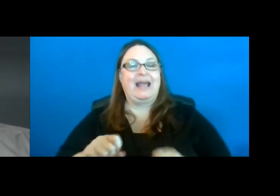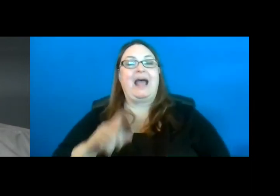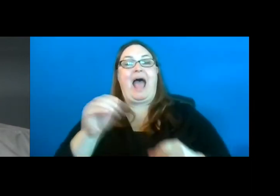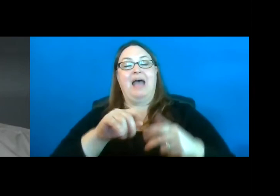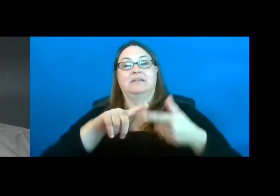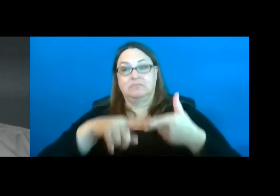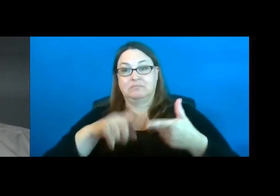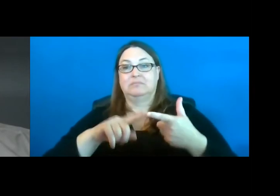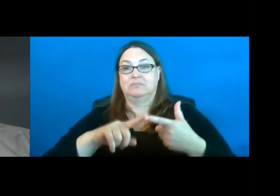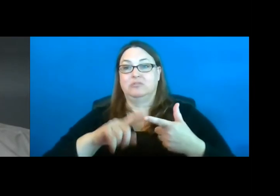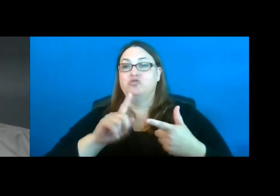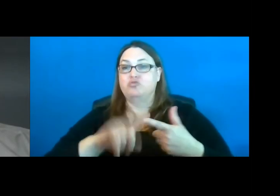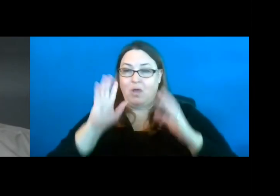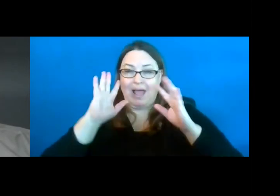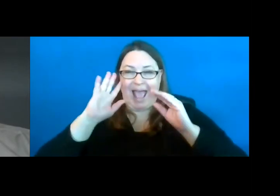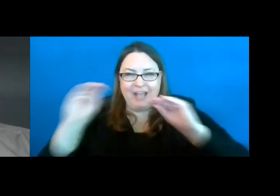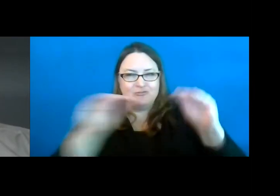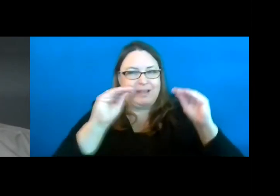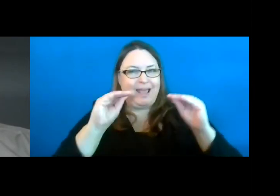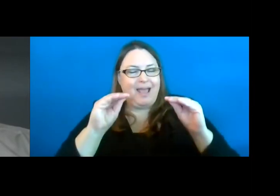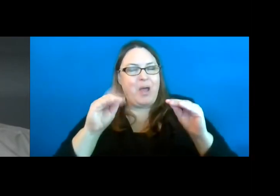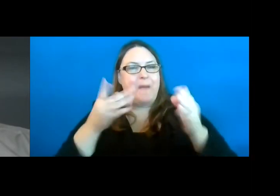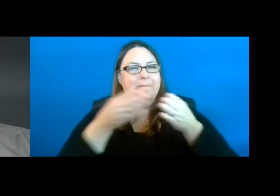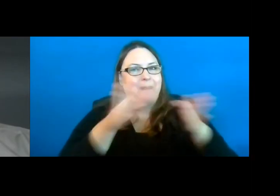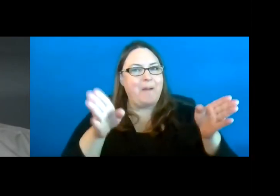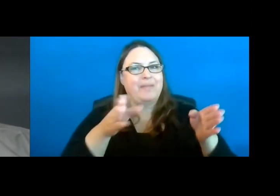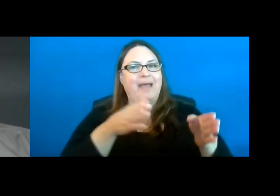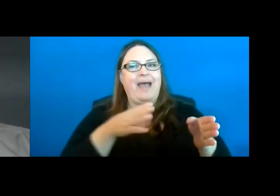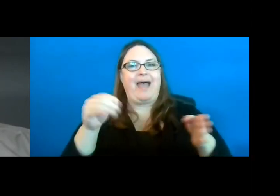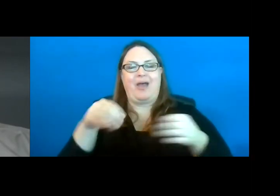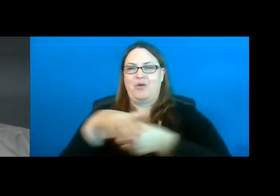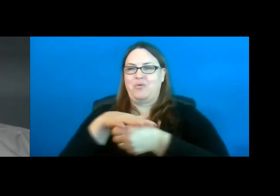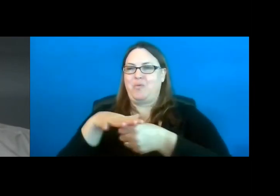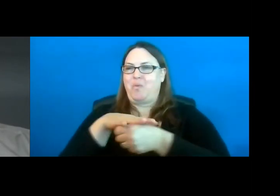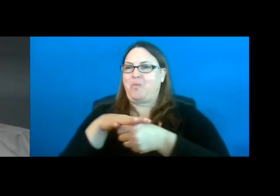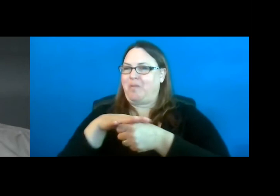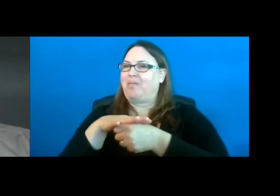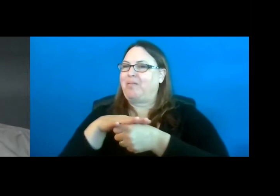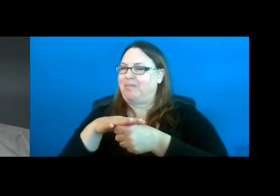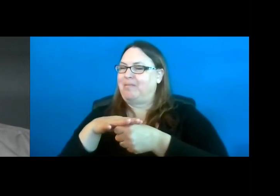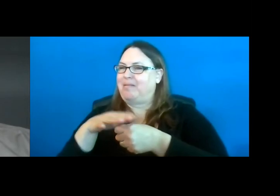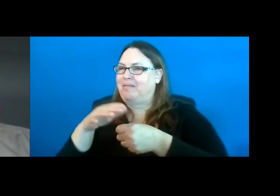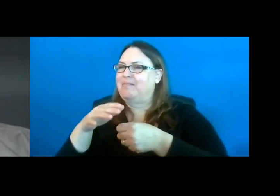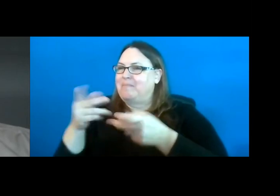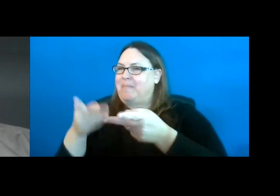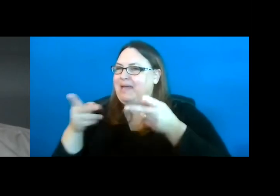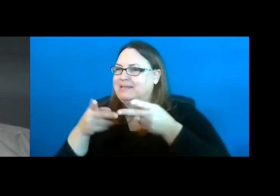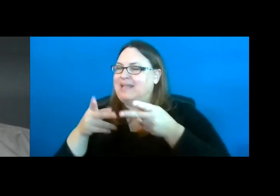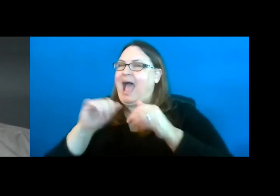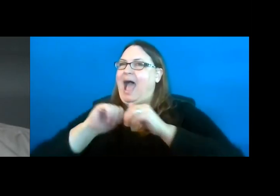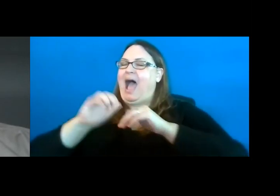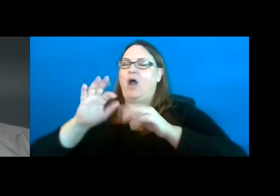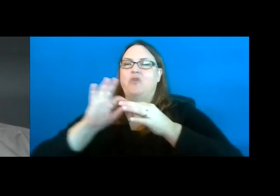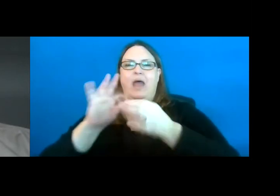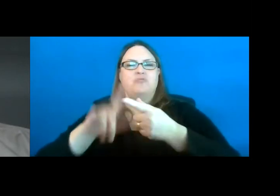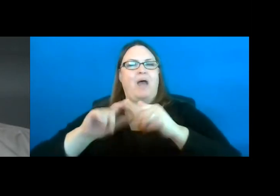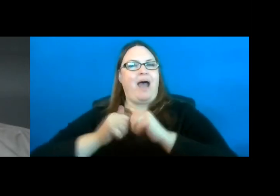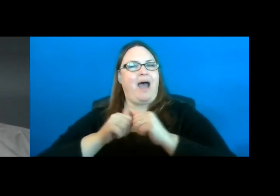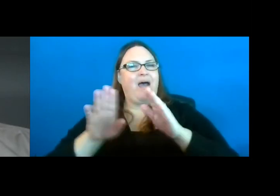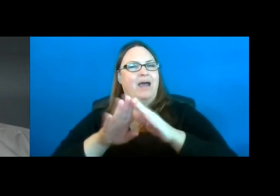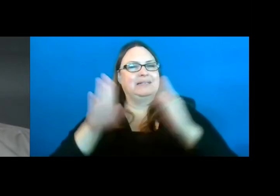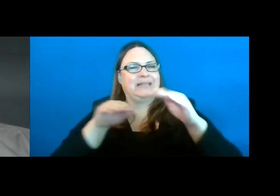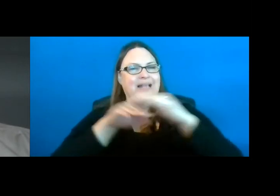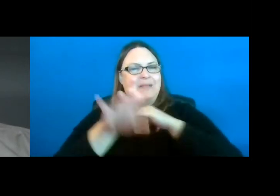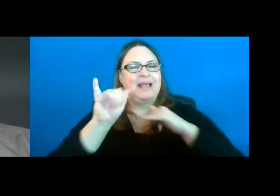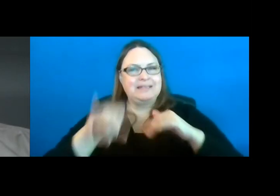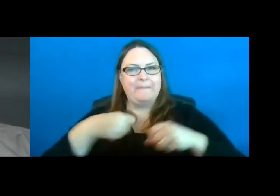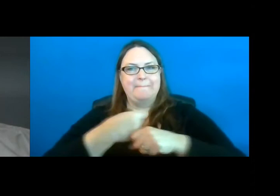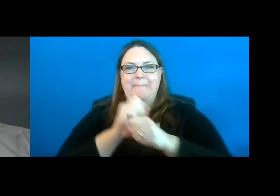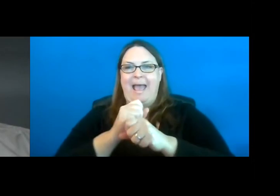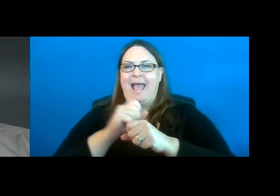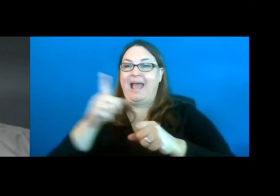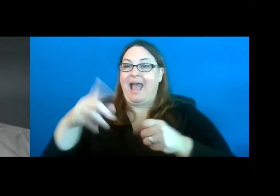public and to educate local entities on how accessibility can make the wilderness or outdoor